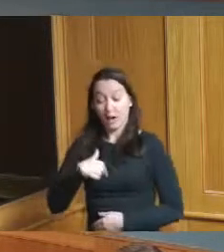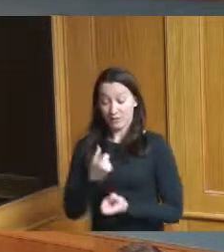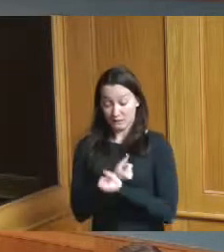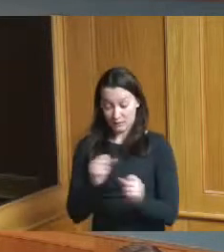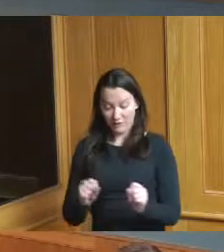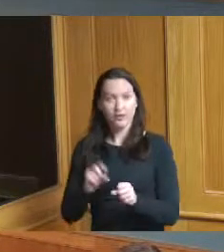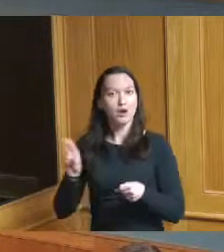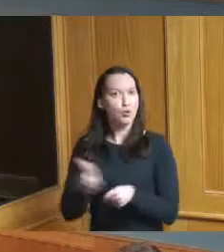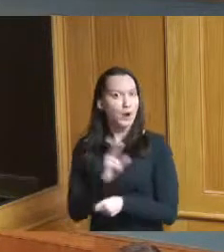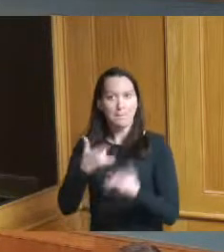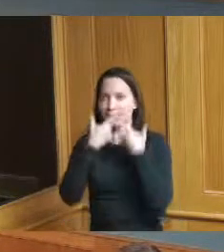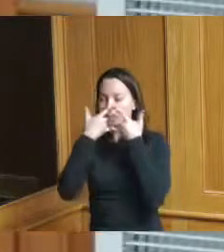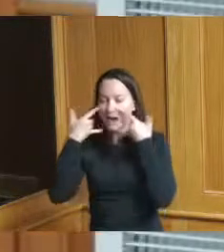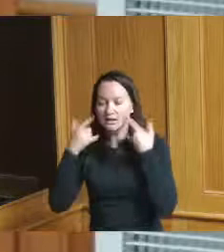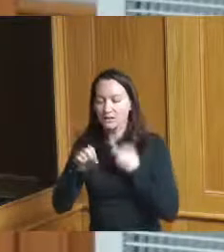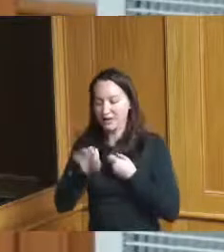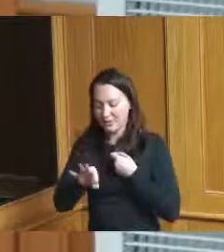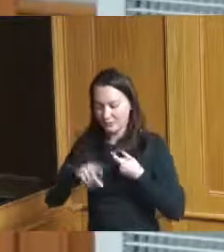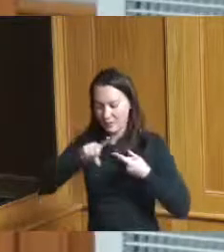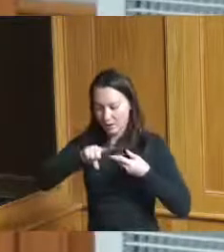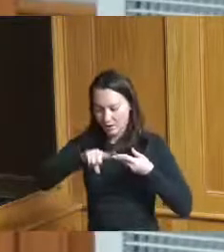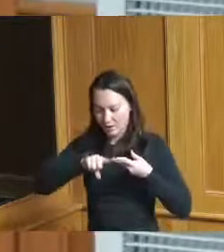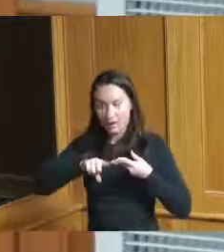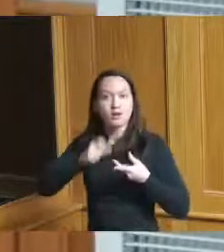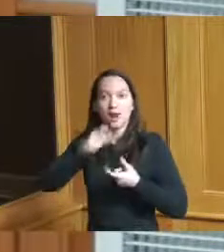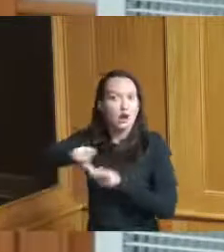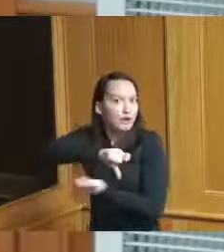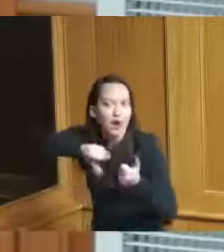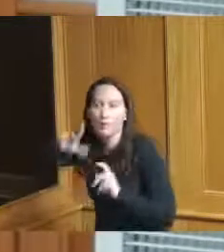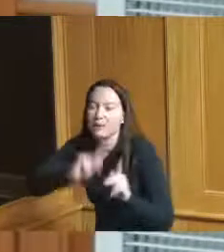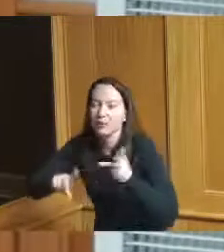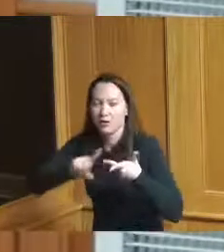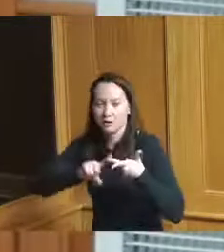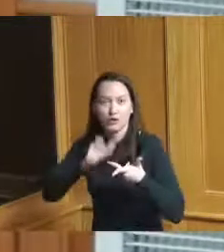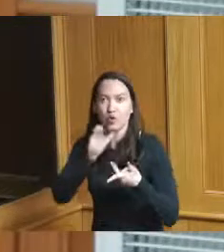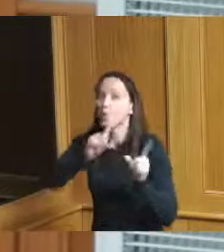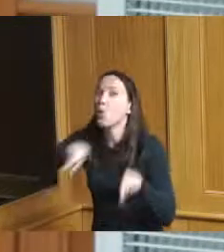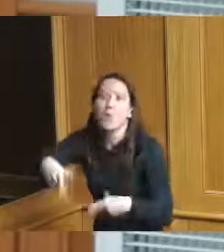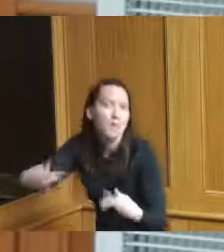wear a mask if I don't hang around a lot of people if I don't go to parties then I will be safe